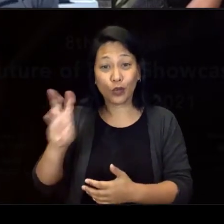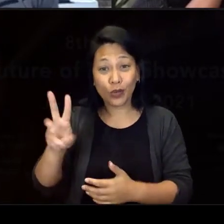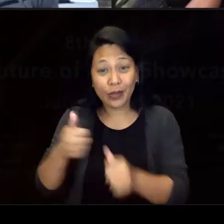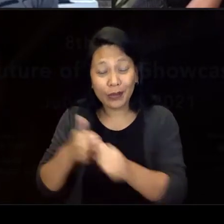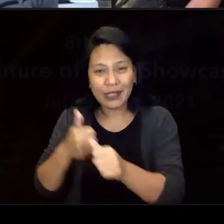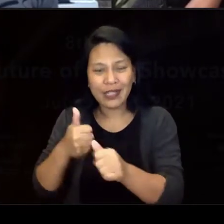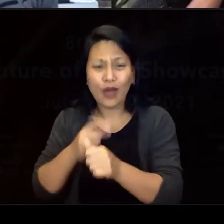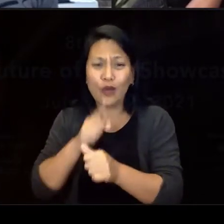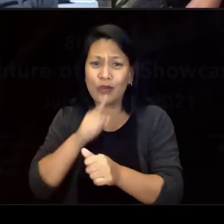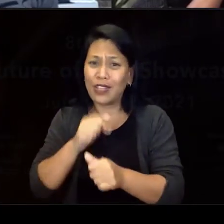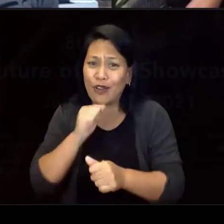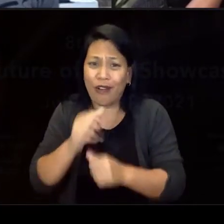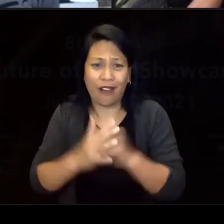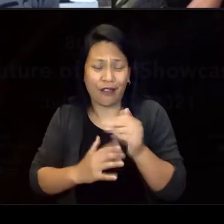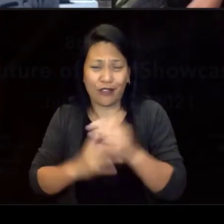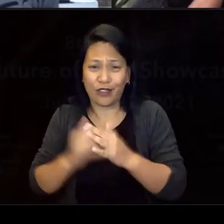moments like that, and they don't want to be there.